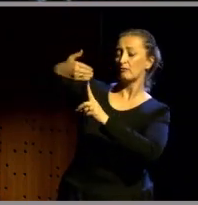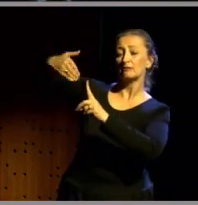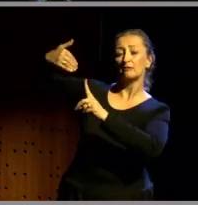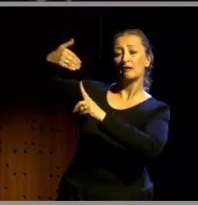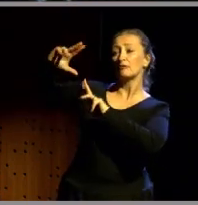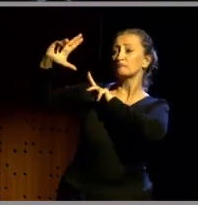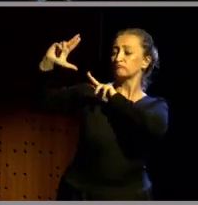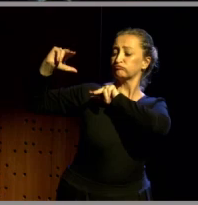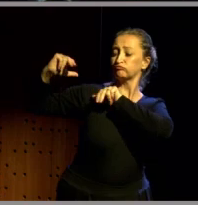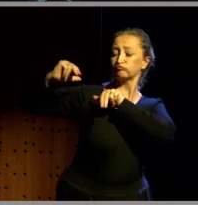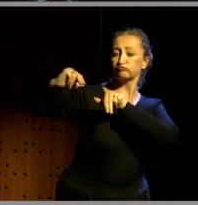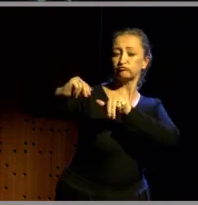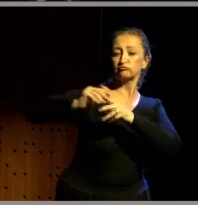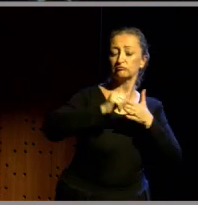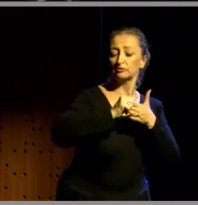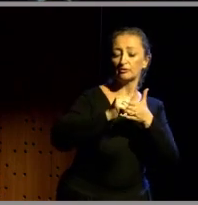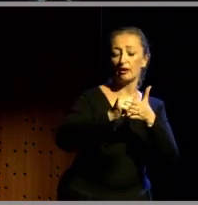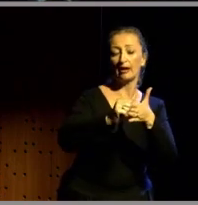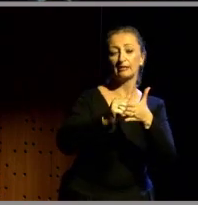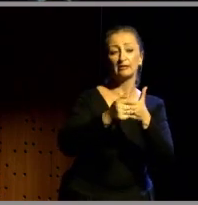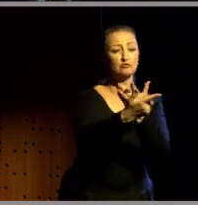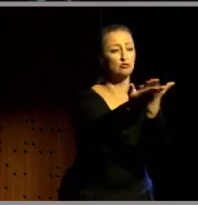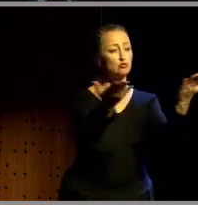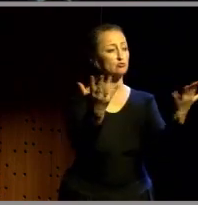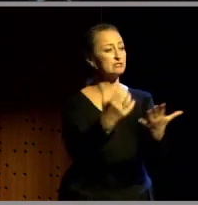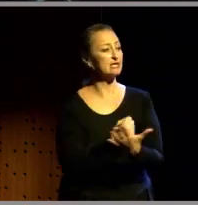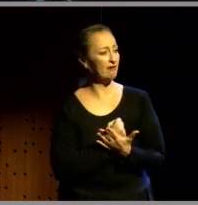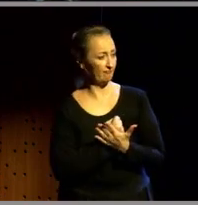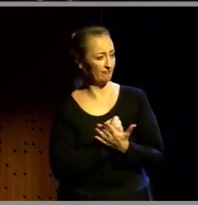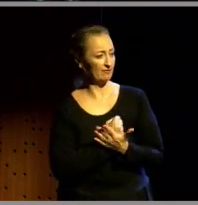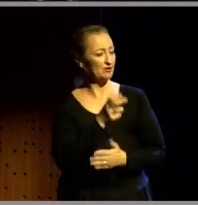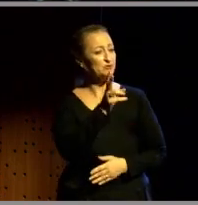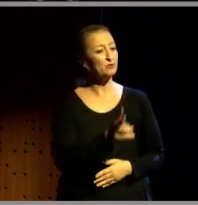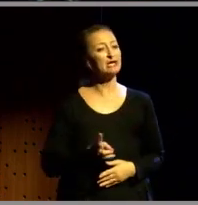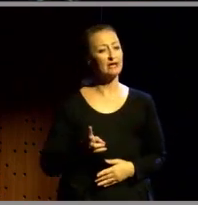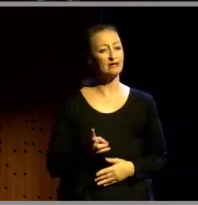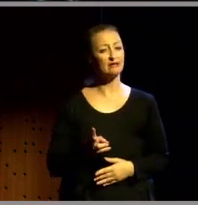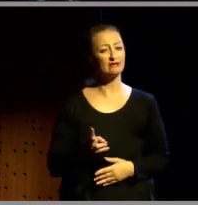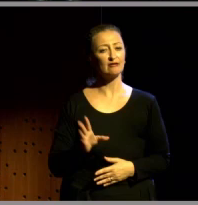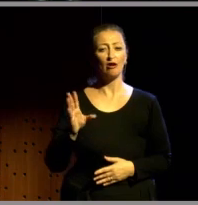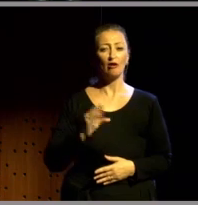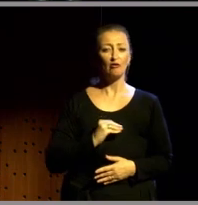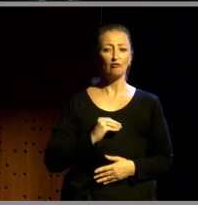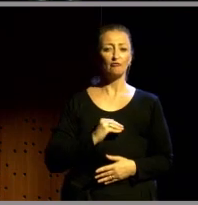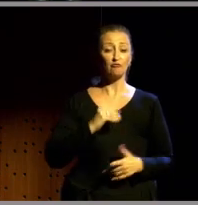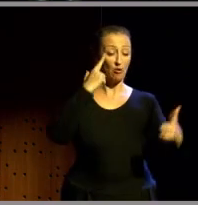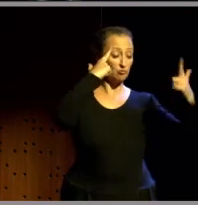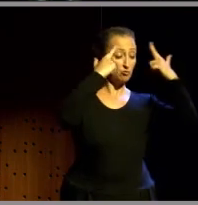look over you and keep you safe. So, once again, on behalf of Creative Australia